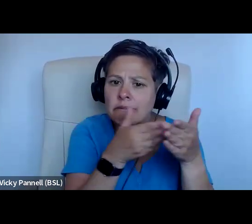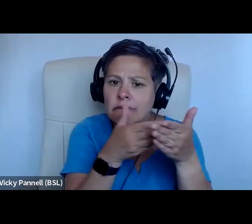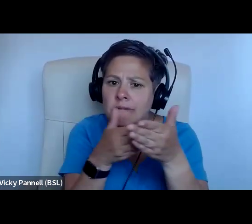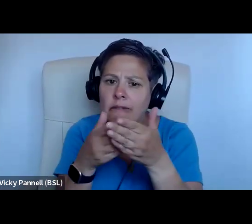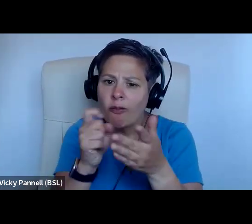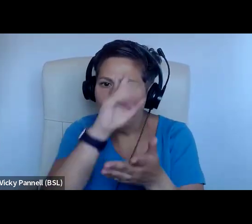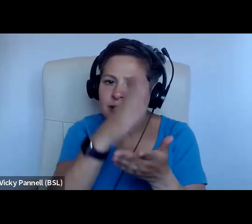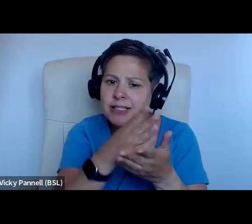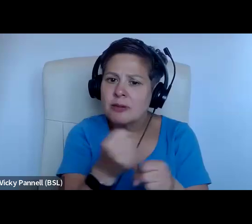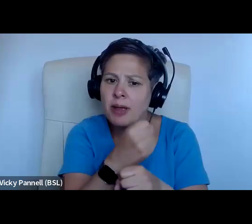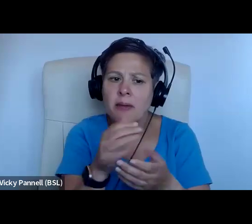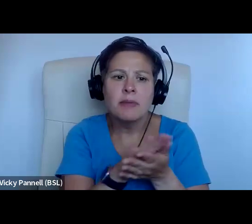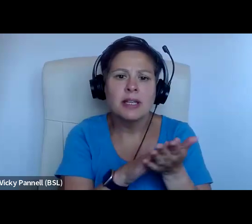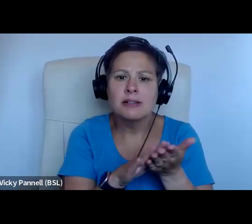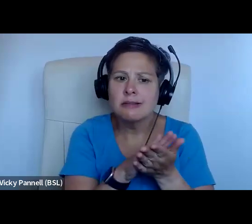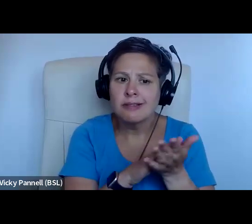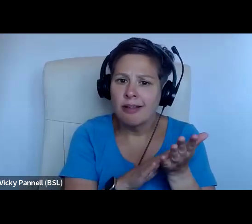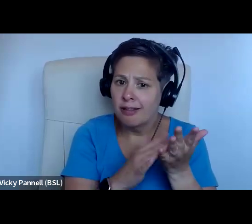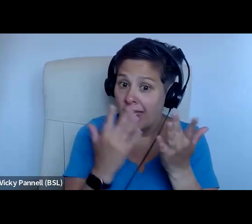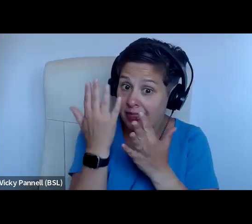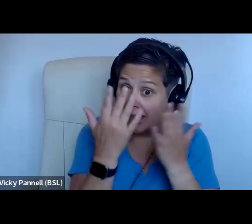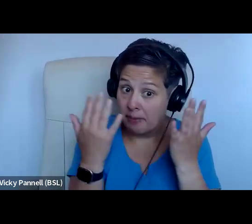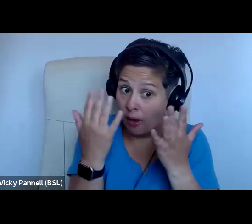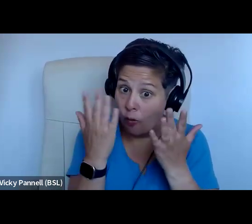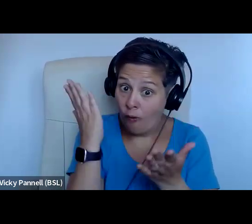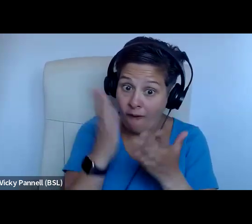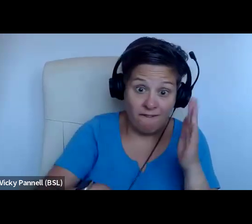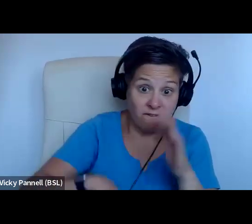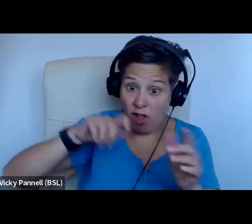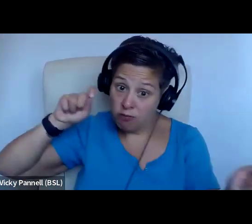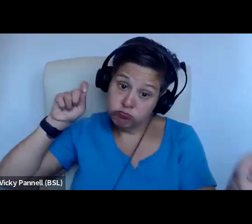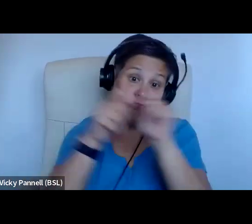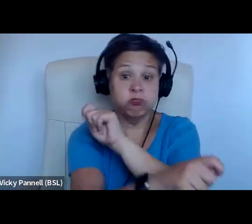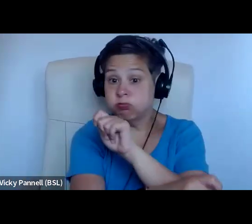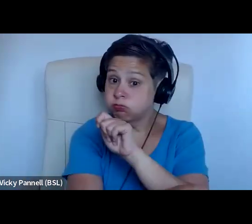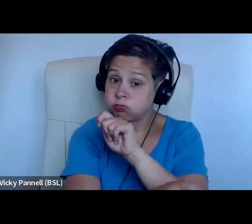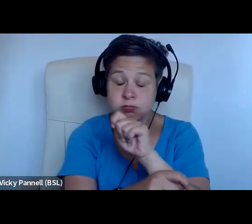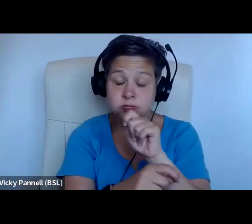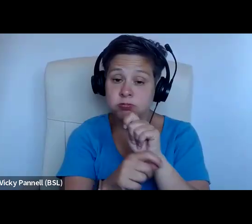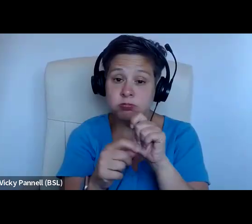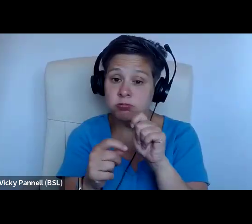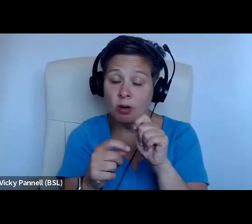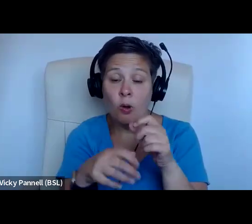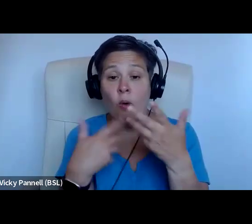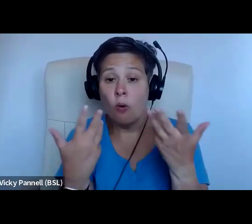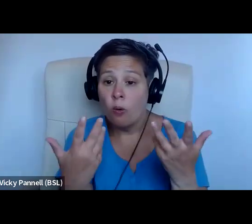What directions do you think they're currently leaning? And all of that is to, is to understand what exactly is